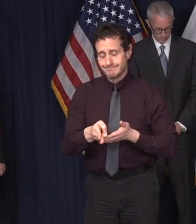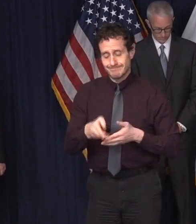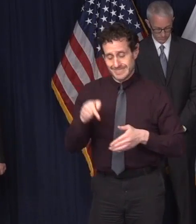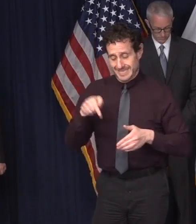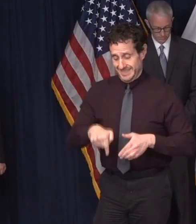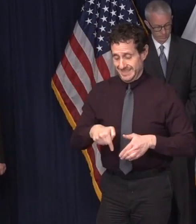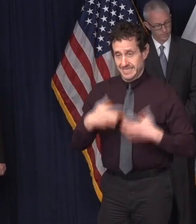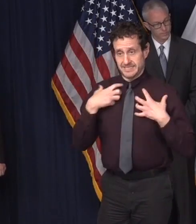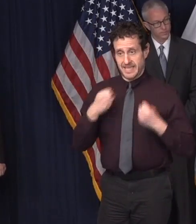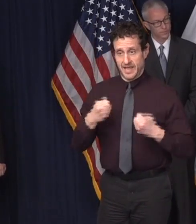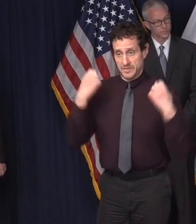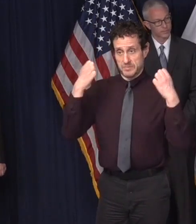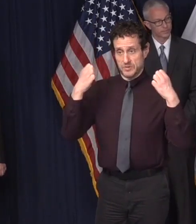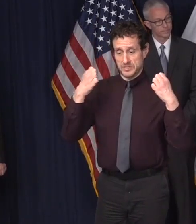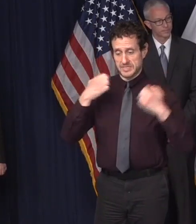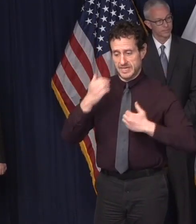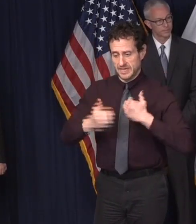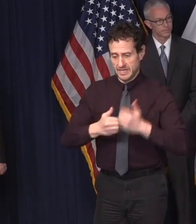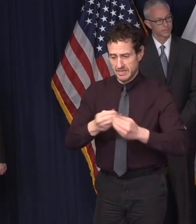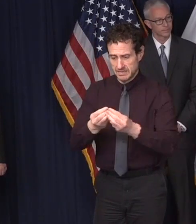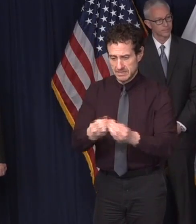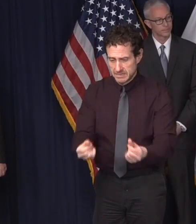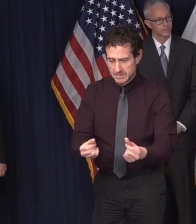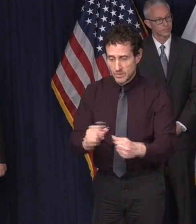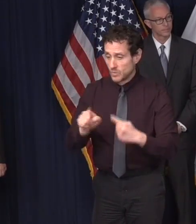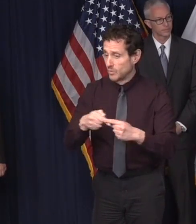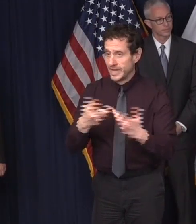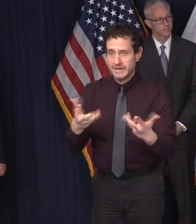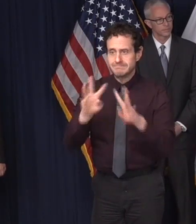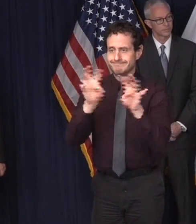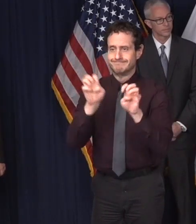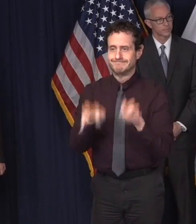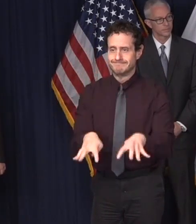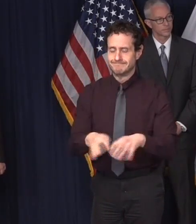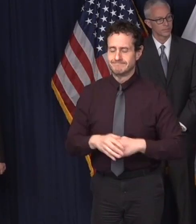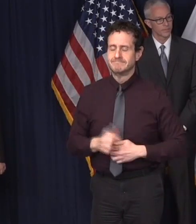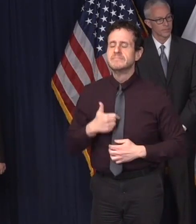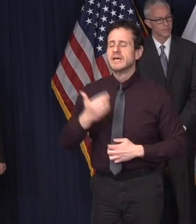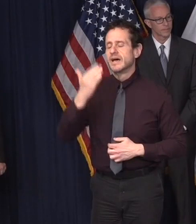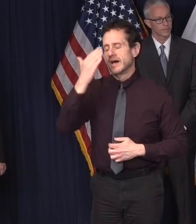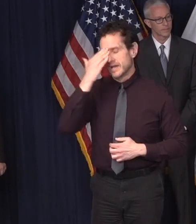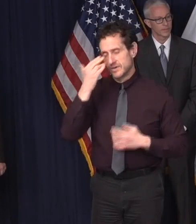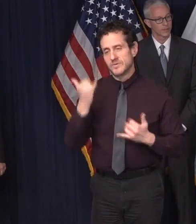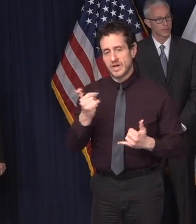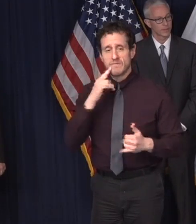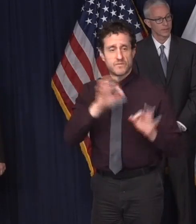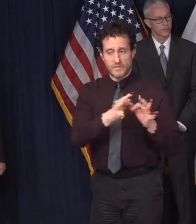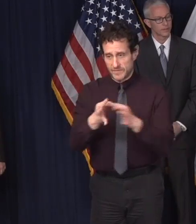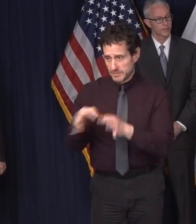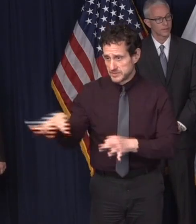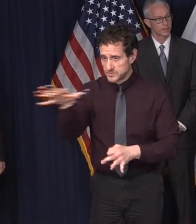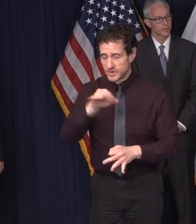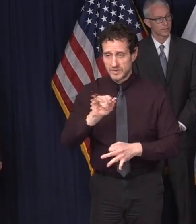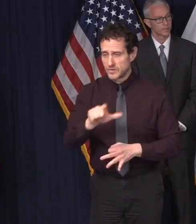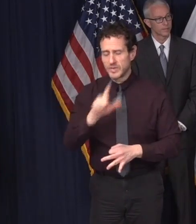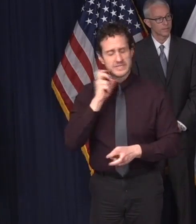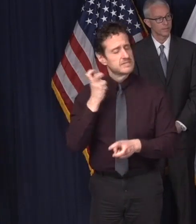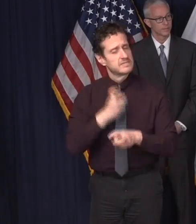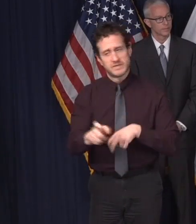STATUS AND CONDITIONS OF OUR STATE PRISONS. BUT I WILL BE FRANK WITH YOU. WE STILL DON'T KNOW WHEN THIS IMMEDIATE CRISIS WILL PASS.